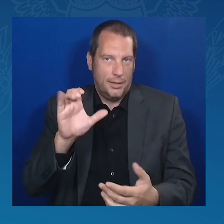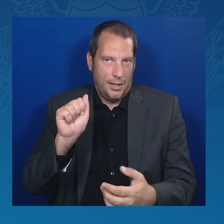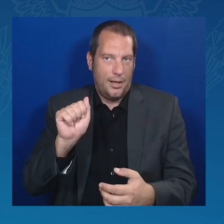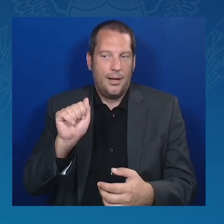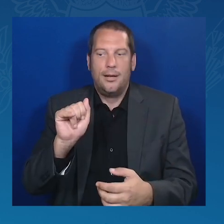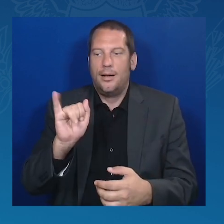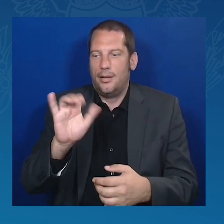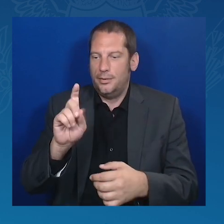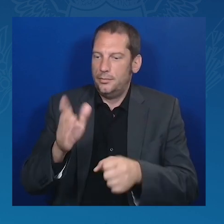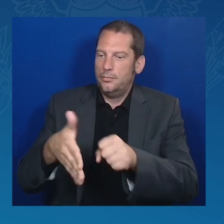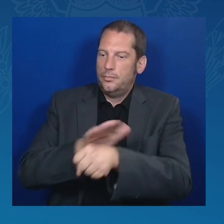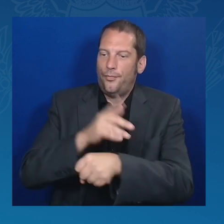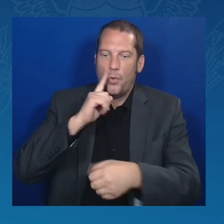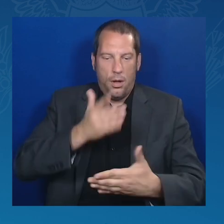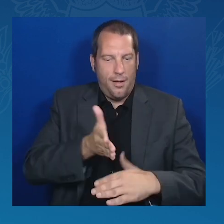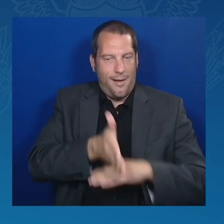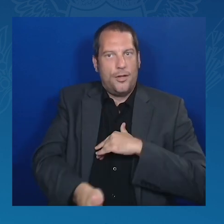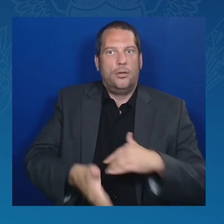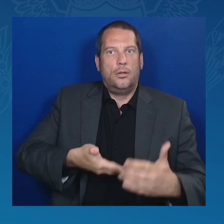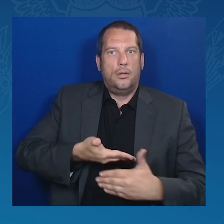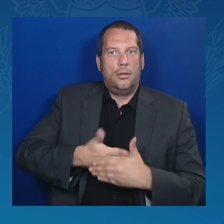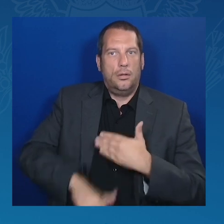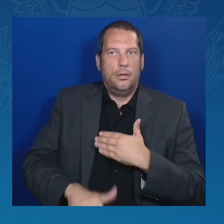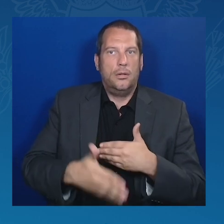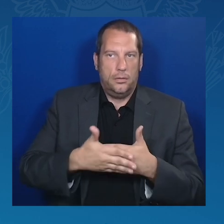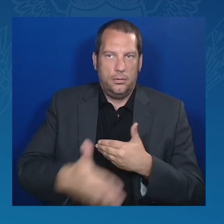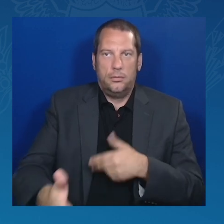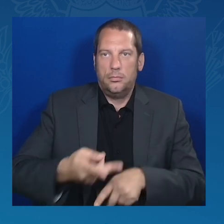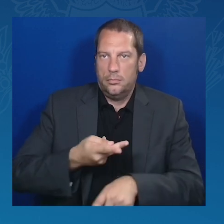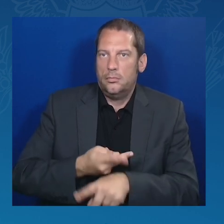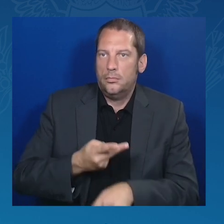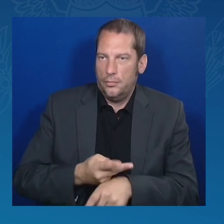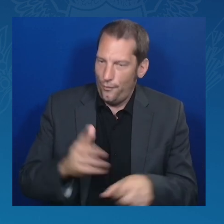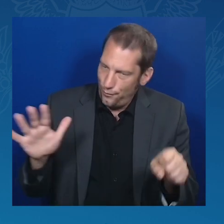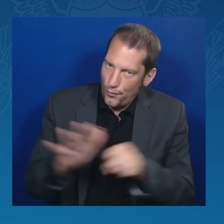and using your voice so courageously makes a difference.